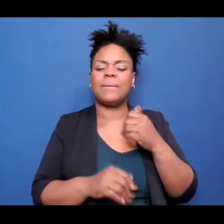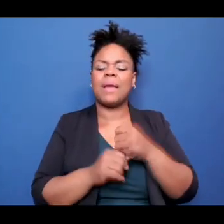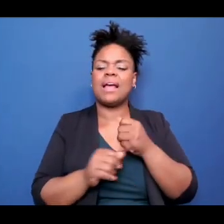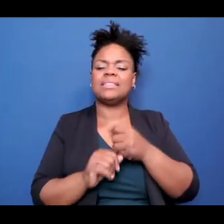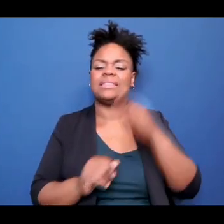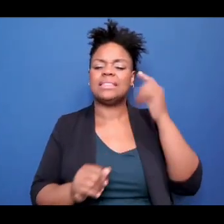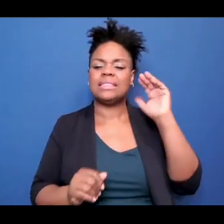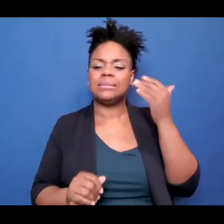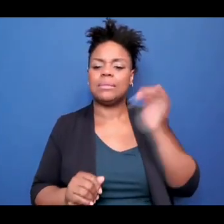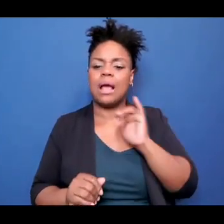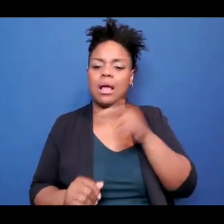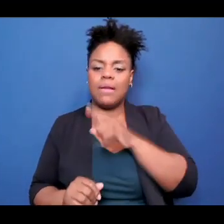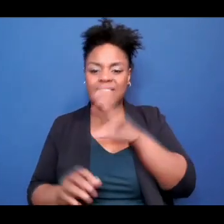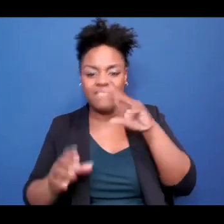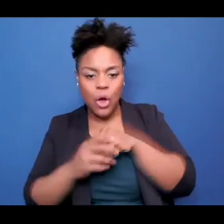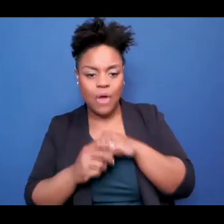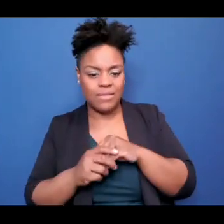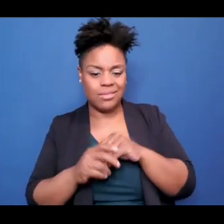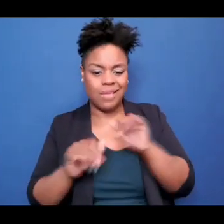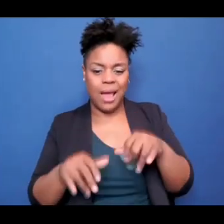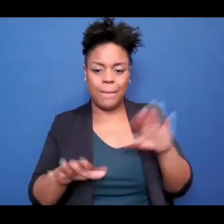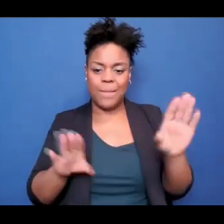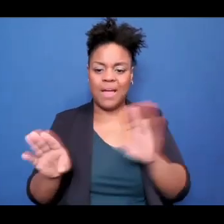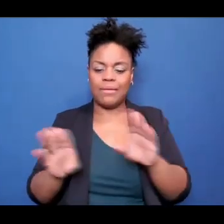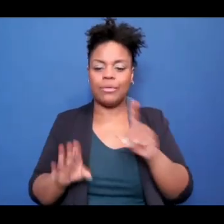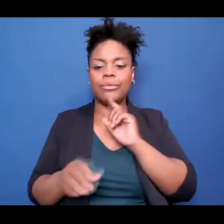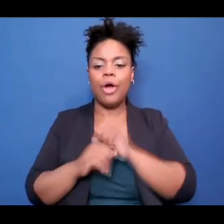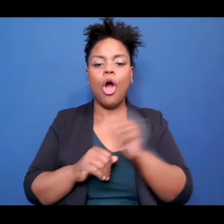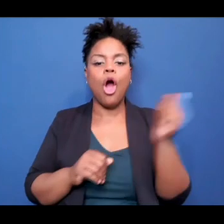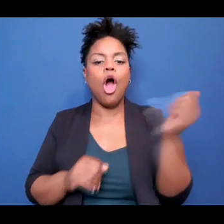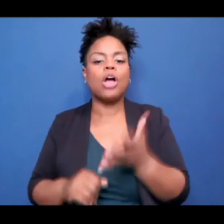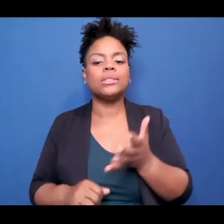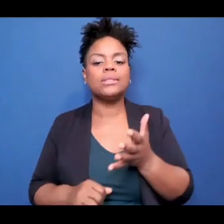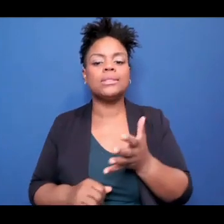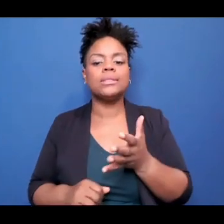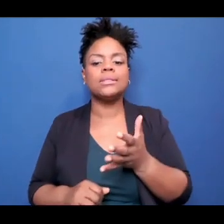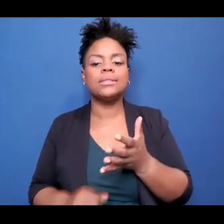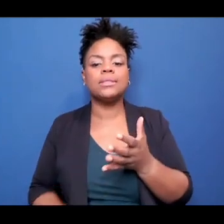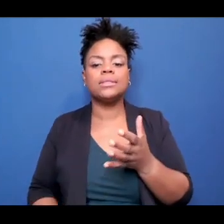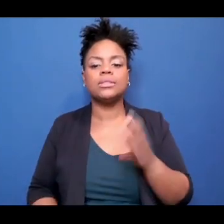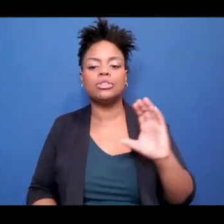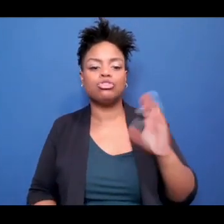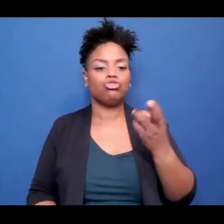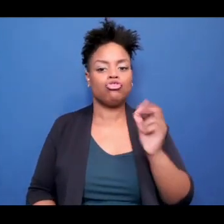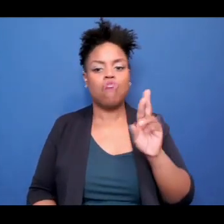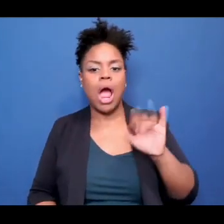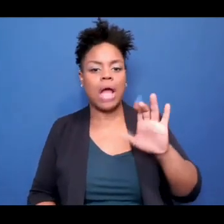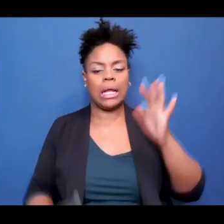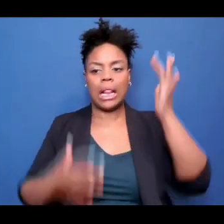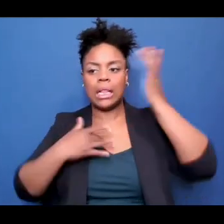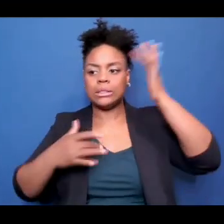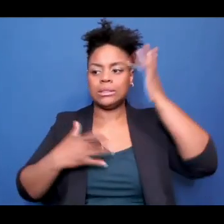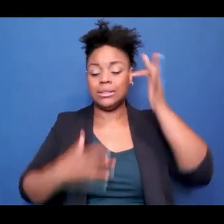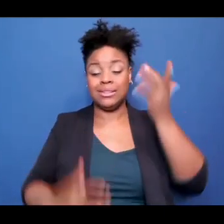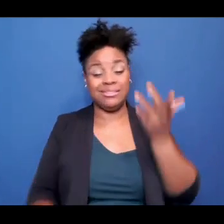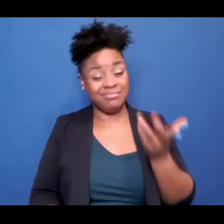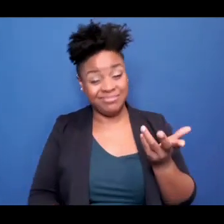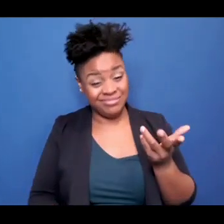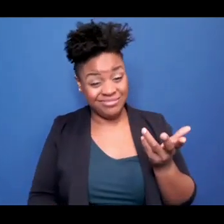HEALTH OR TO WILLFULLY ENGAGE IN BEAVERS WHICH FOSTER CHRONIC ILLNESS. ADAMS ACKNOWLEDGED THAT ONLY